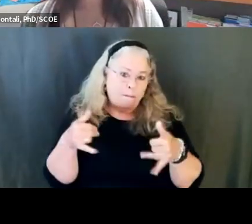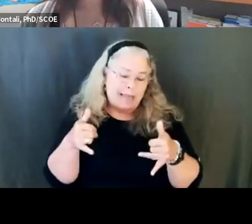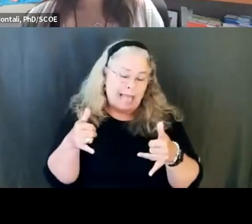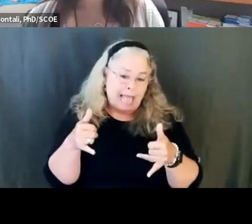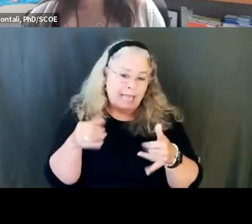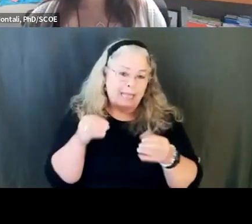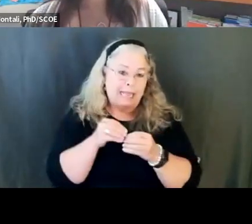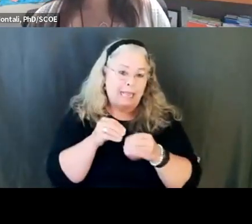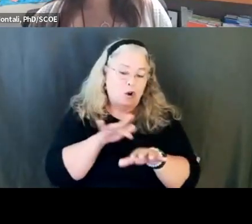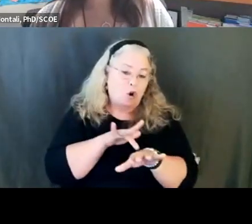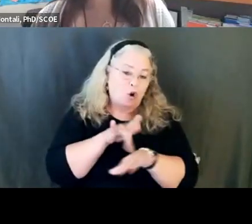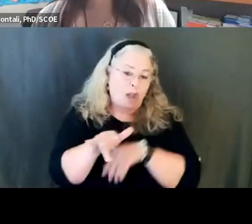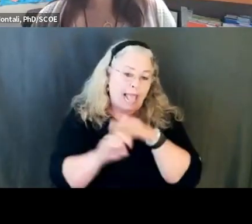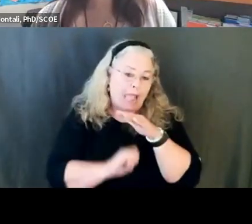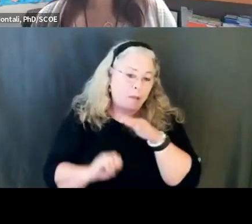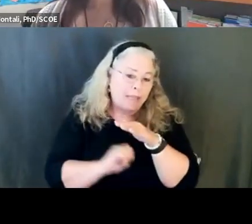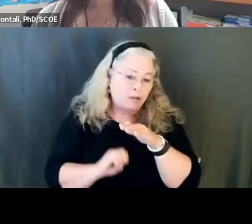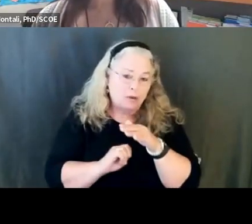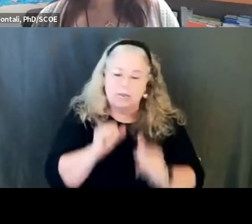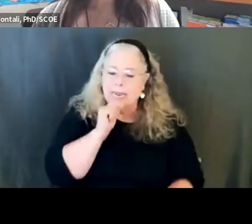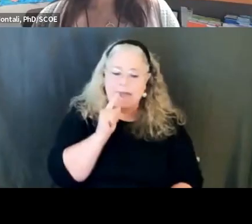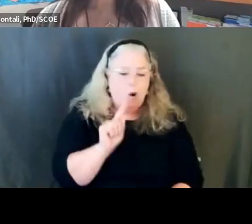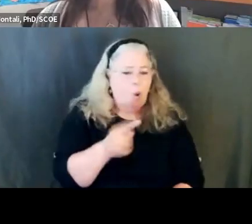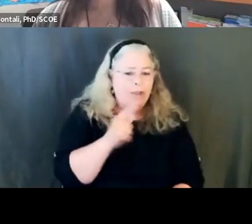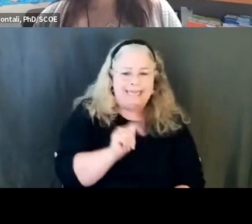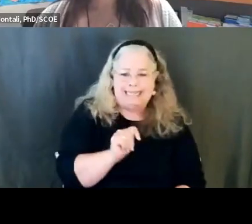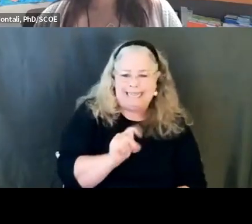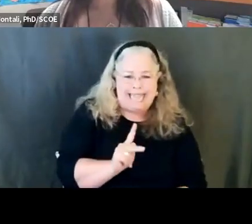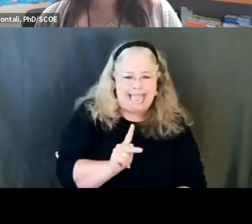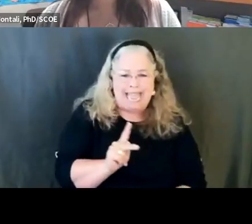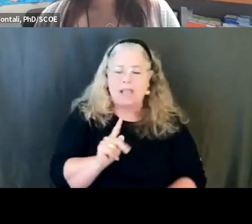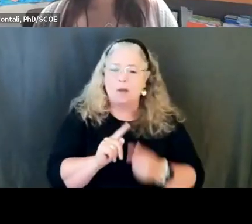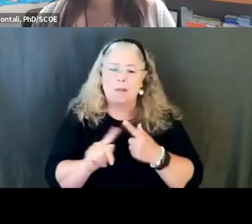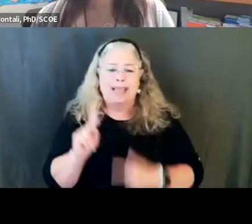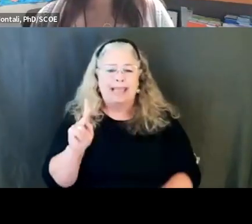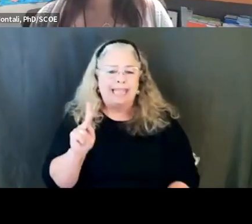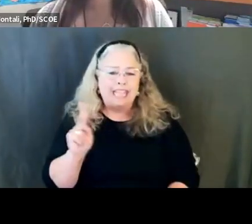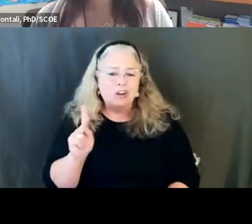early elementary grades like as not just in TK but in kinder first second third just thinking